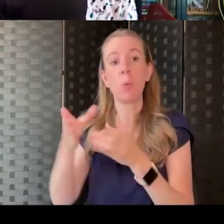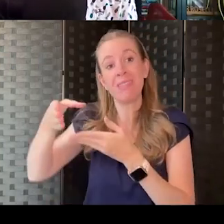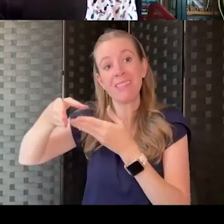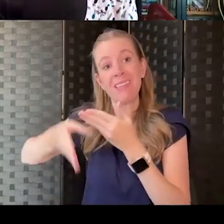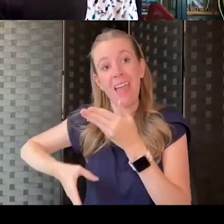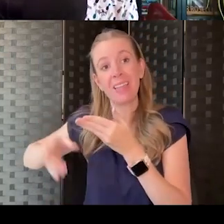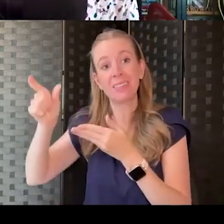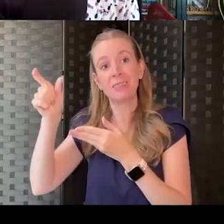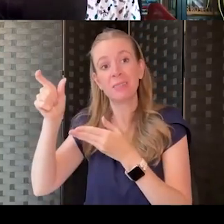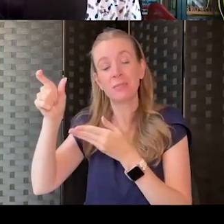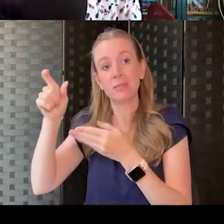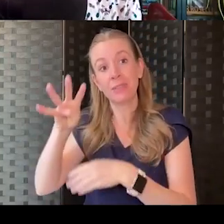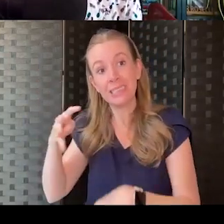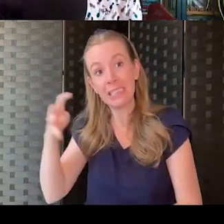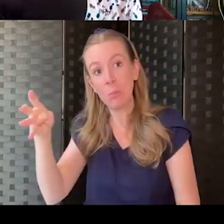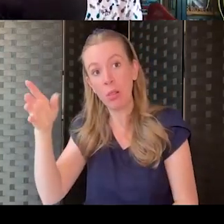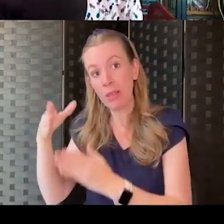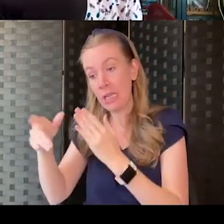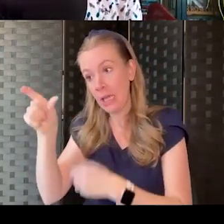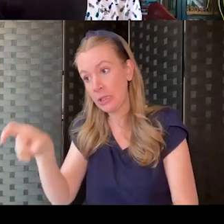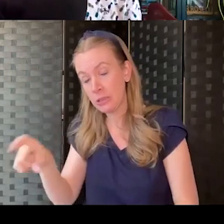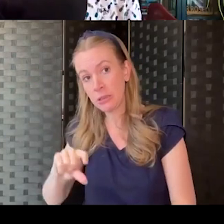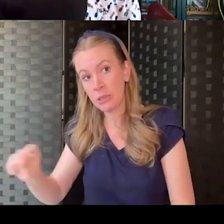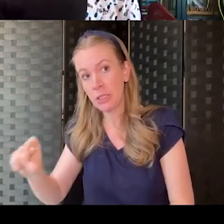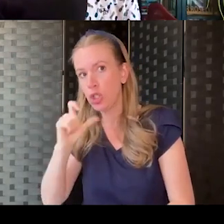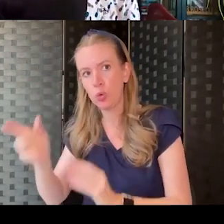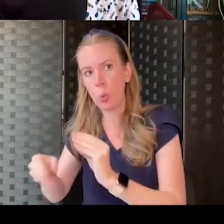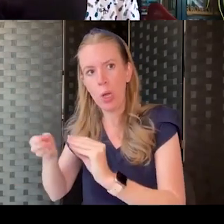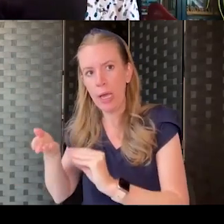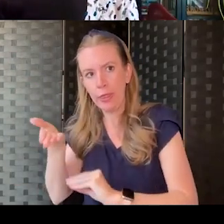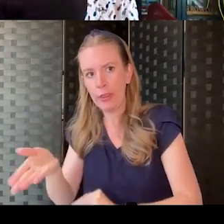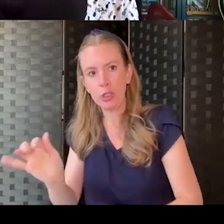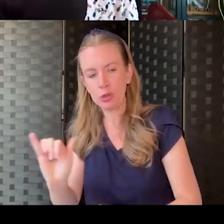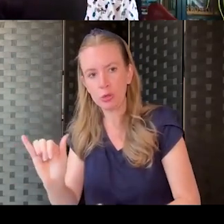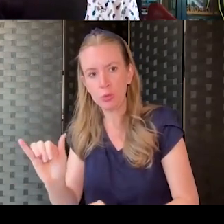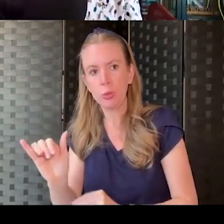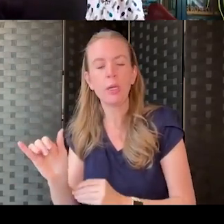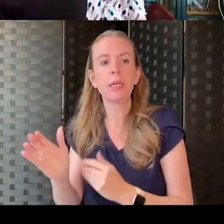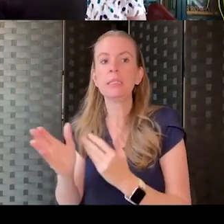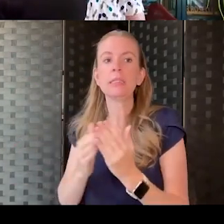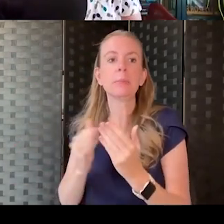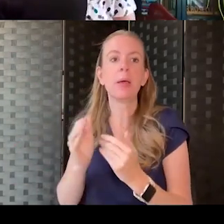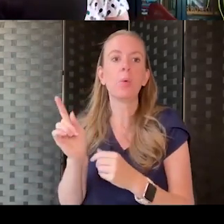in a thead and don't put your column headers in a tfoot no matter where you put them in the table. I